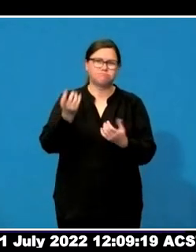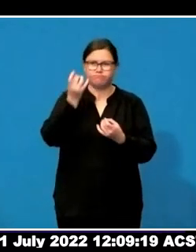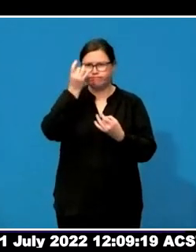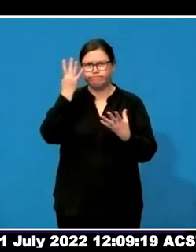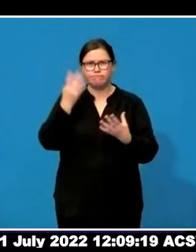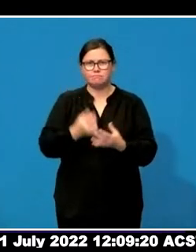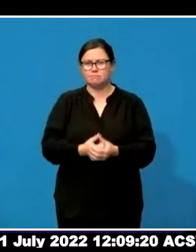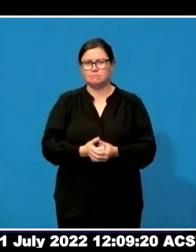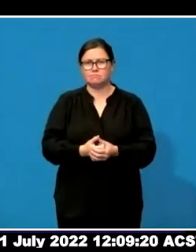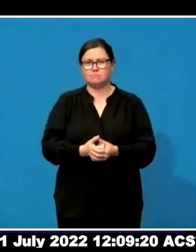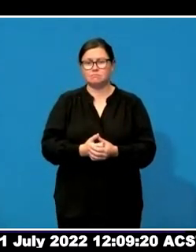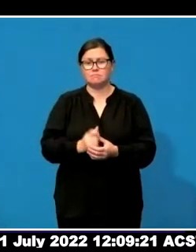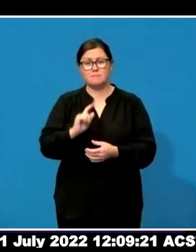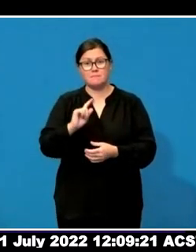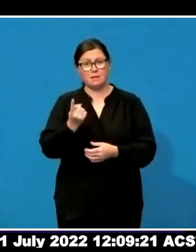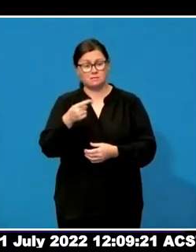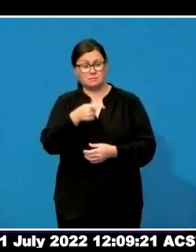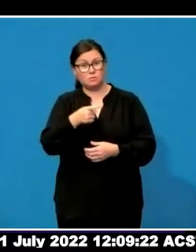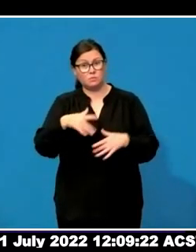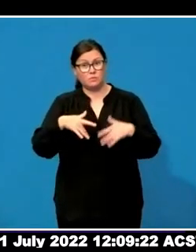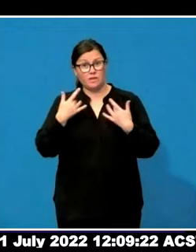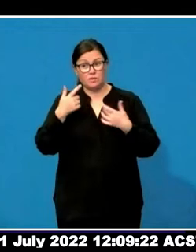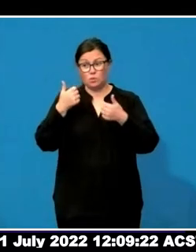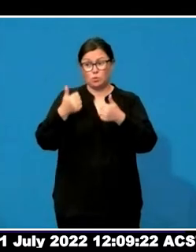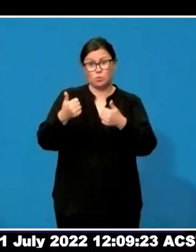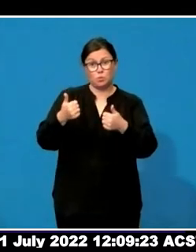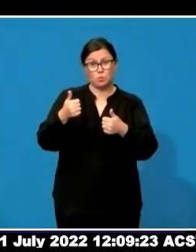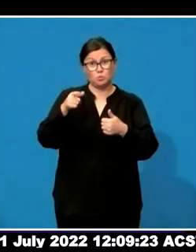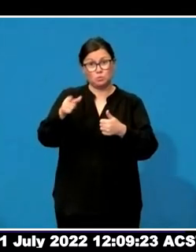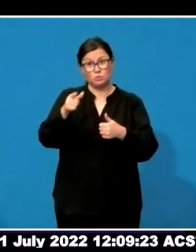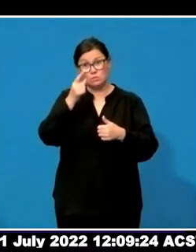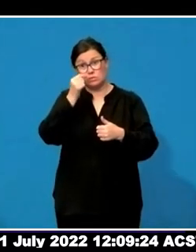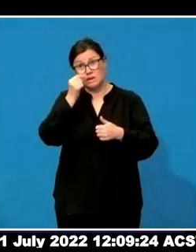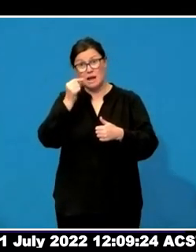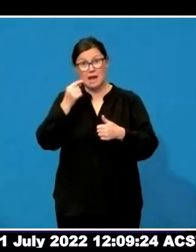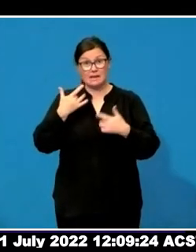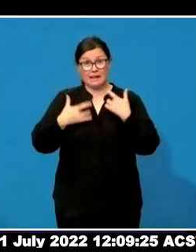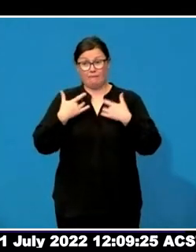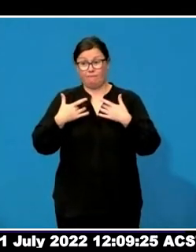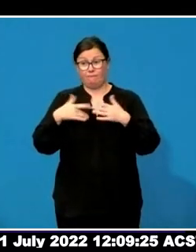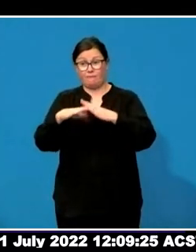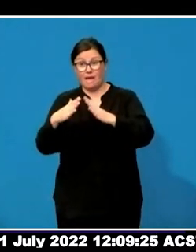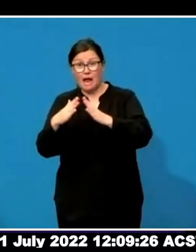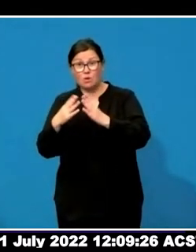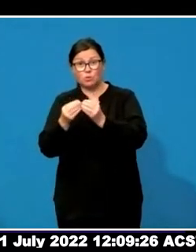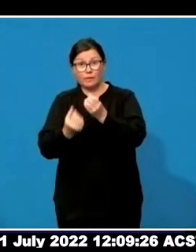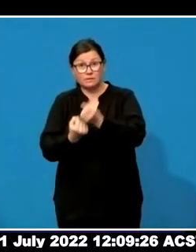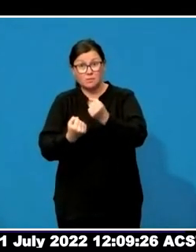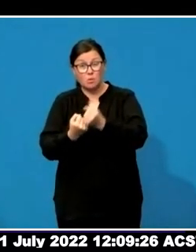But did you think that was good that he was able to live in that house and have that support? DAISY: Yeah.